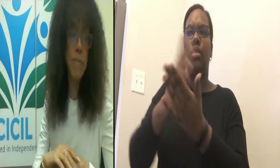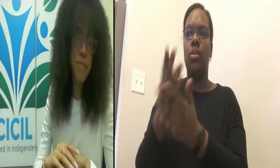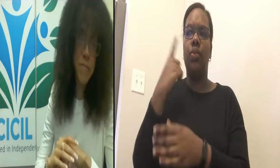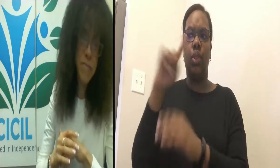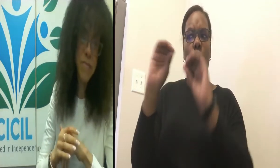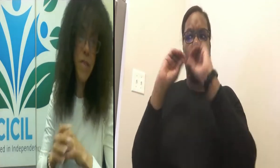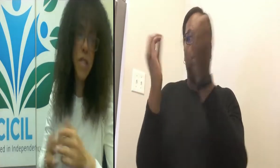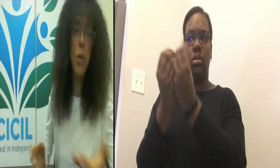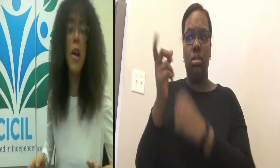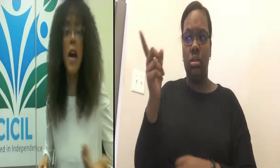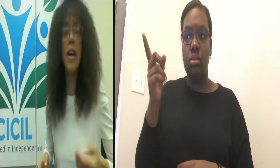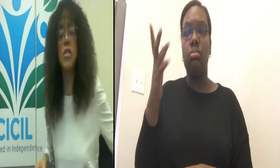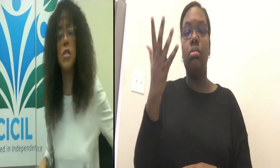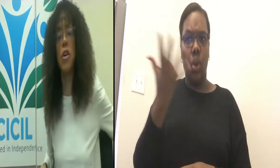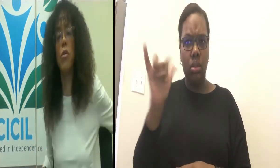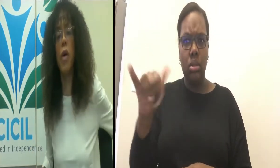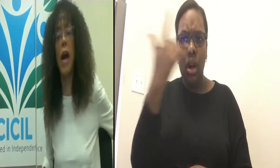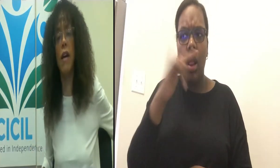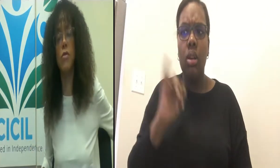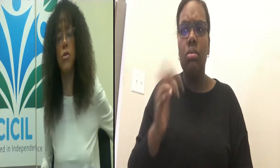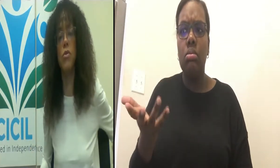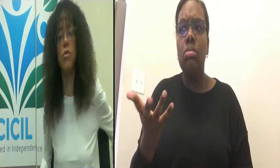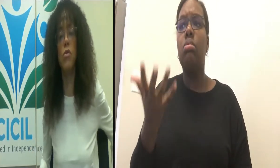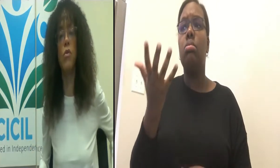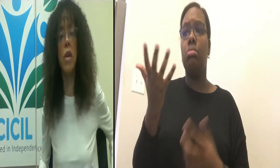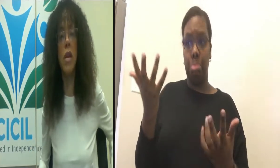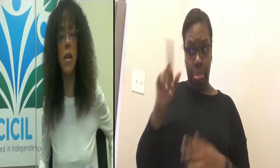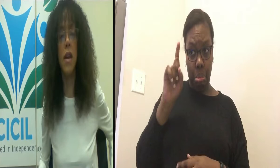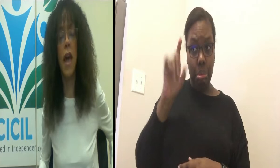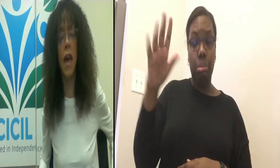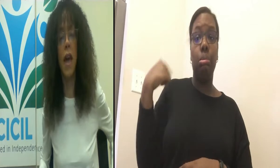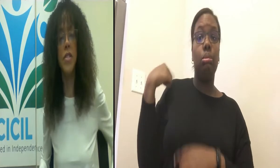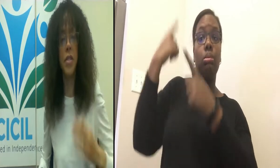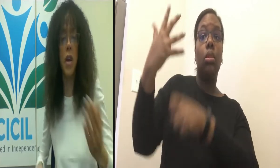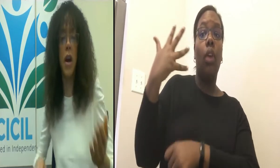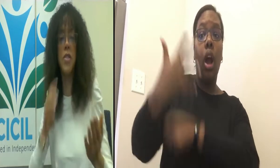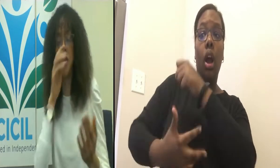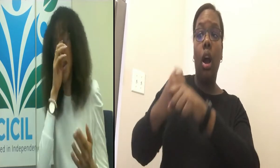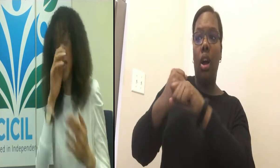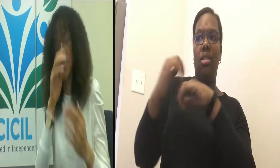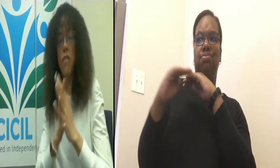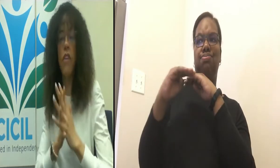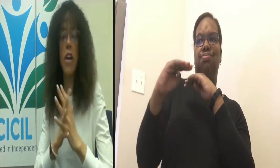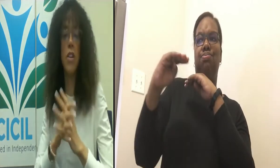So keep that in mind. Finally fifth tip: you want to actually